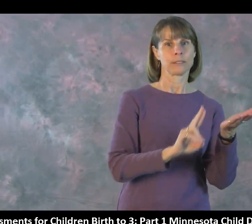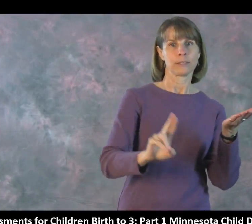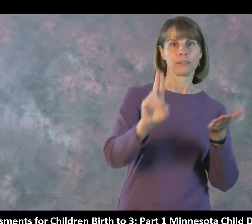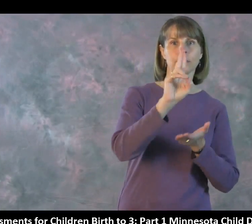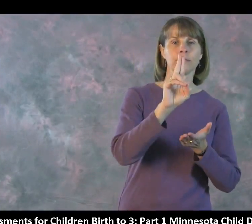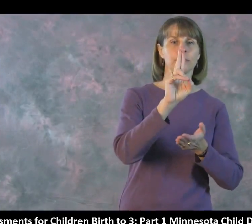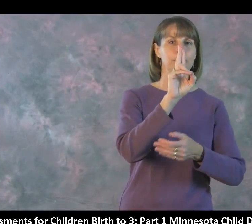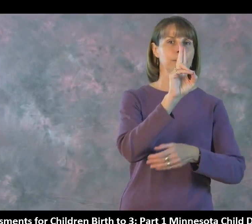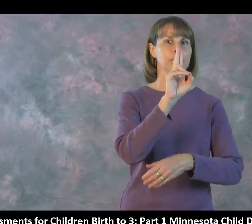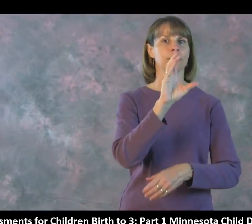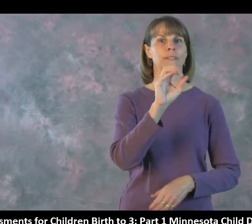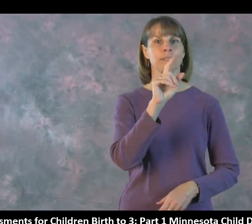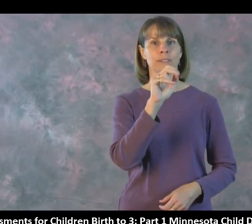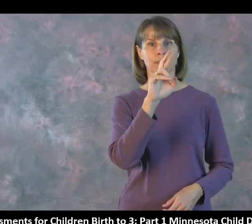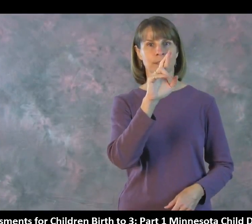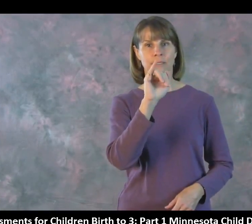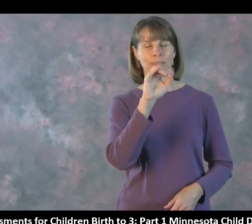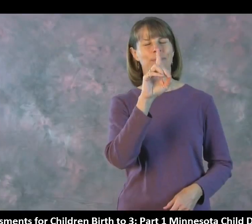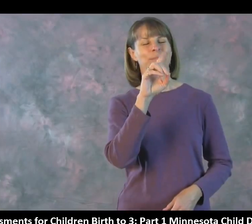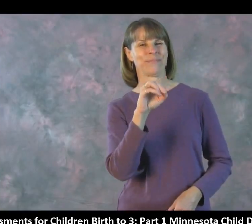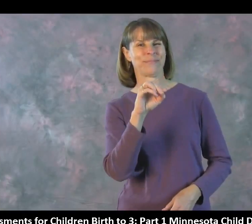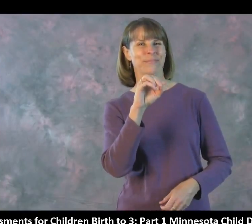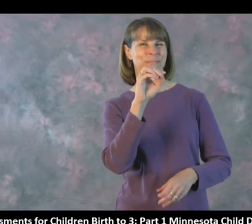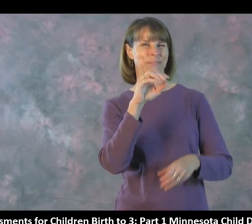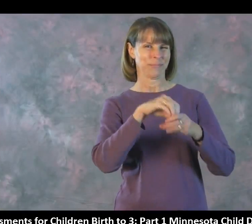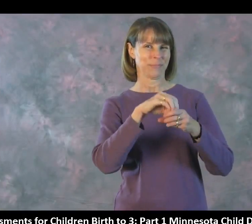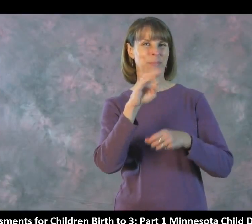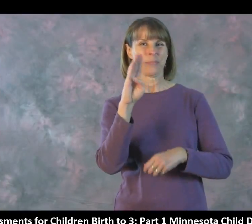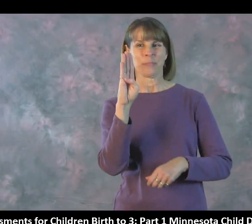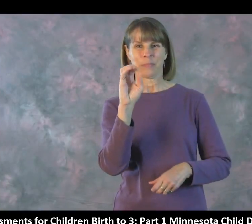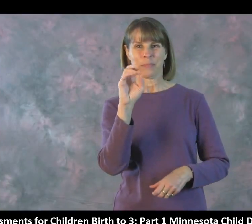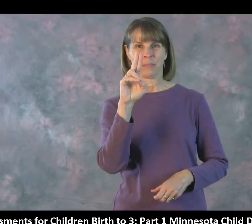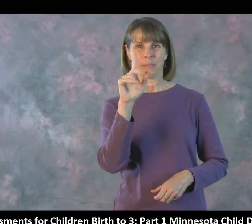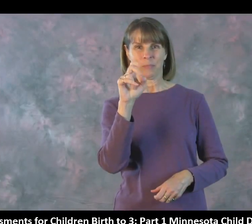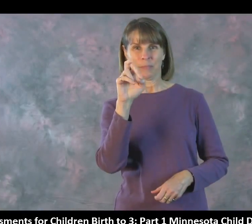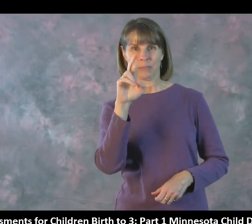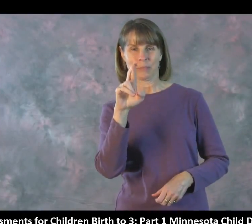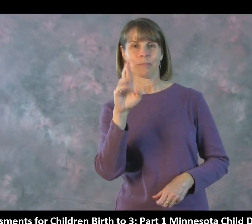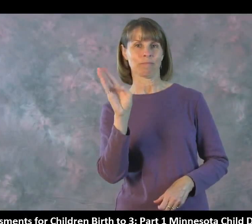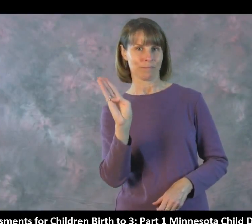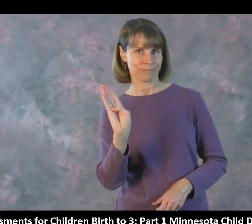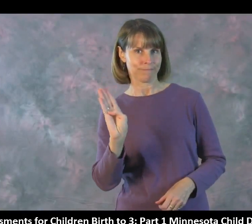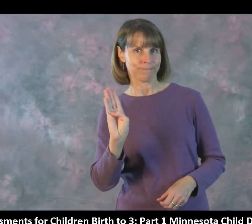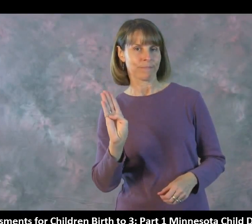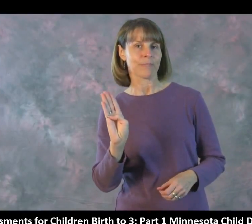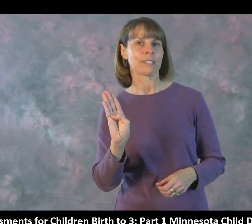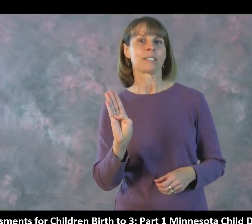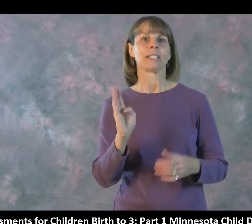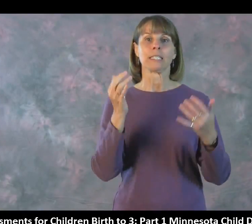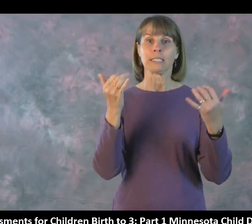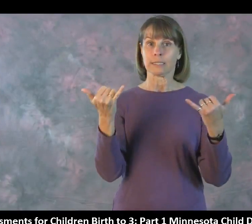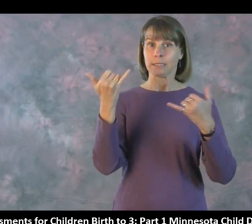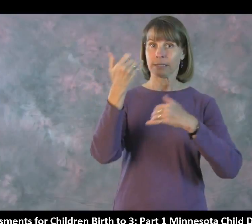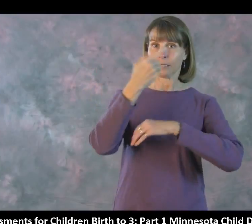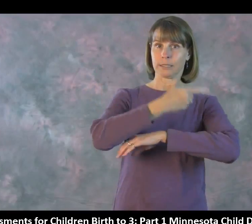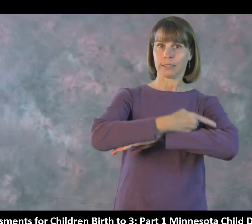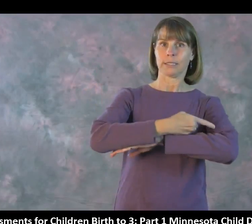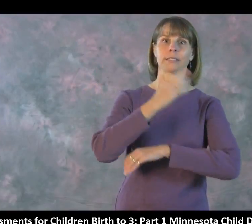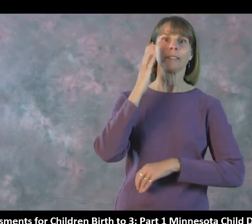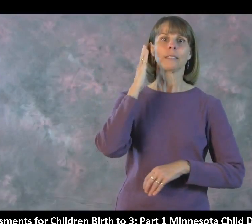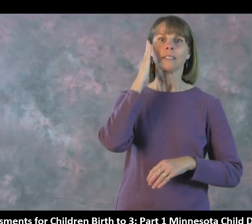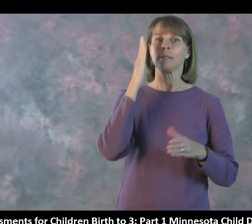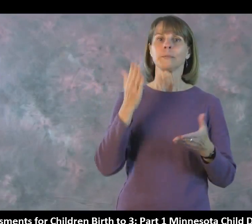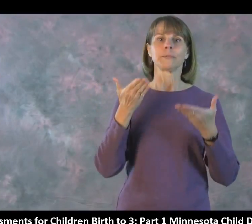I also work for the University of Colorado in Boulder.